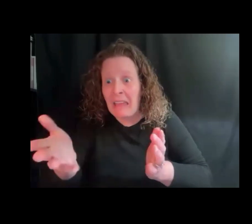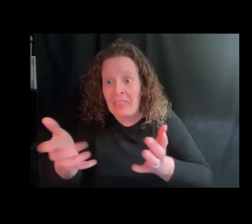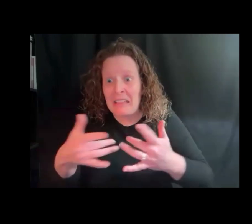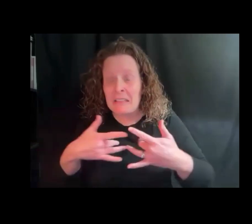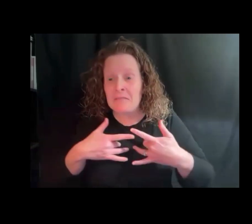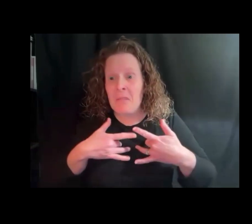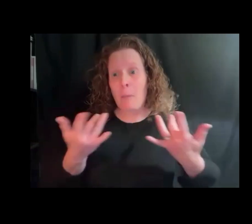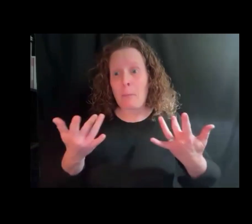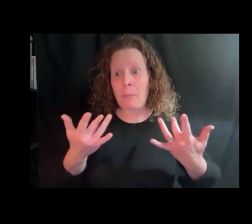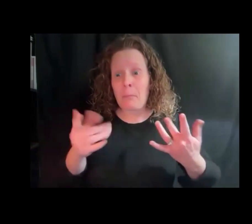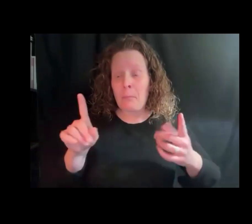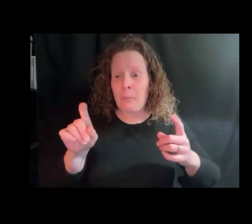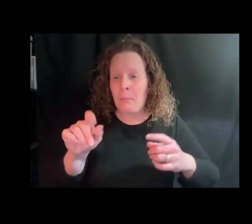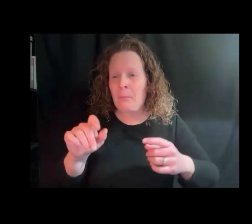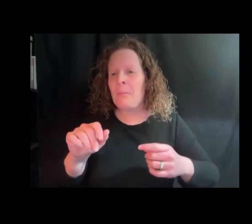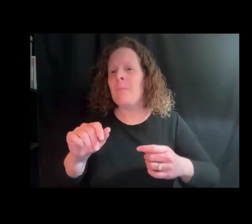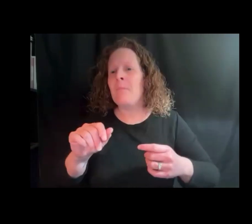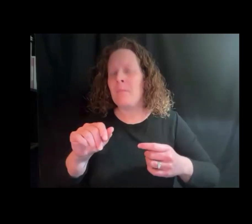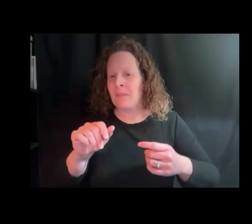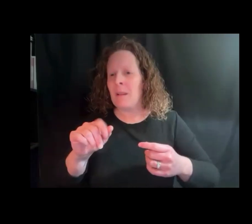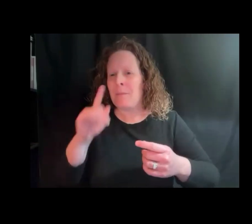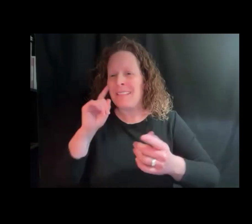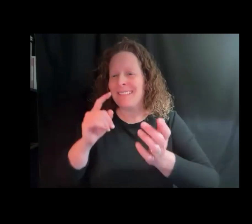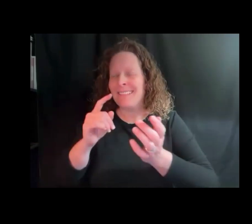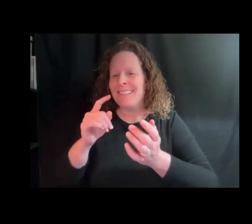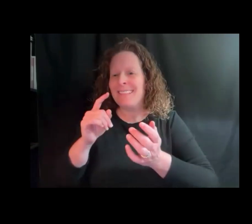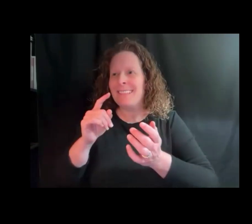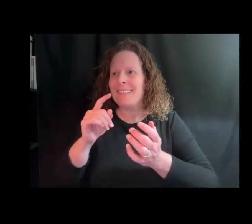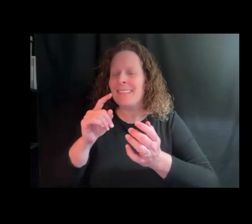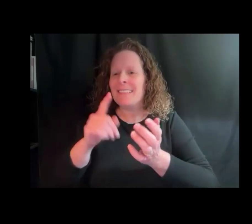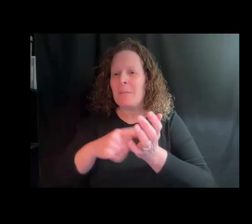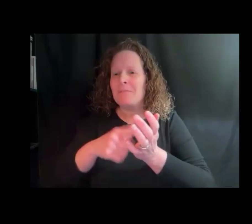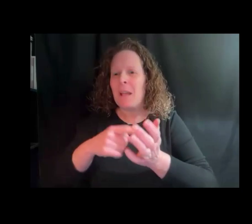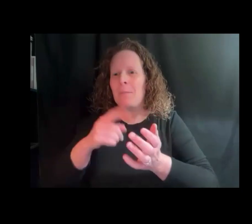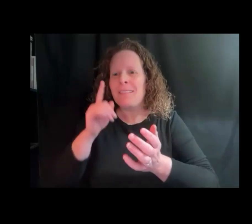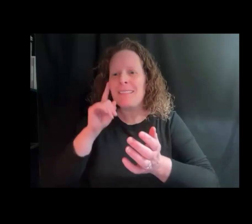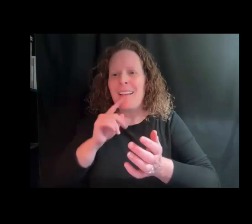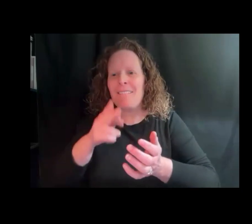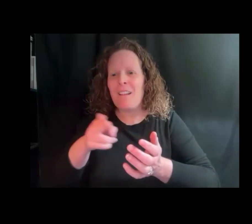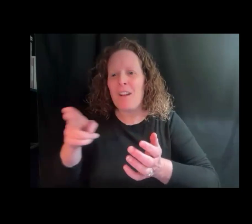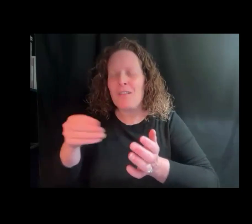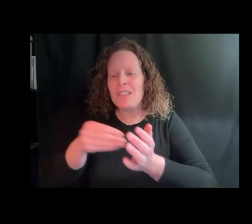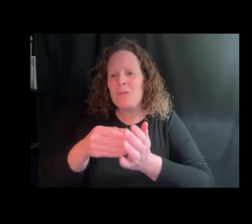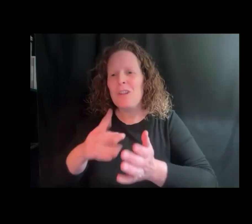Maybe is there anything |that you the interpreter notice about the student that I might need to know